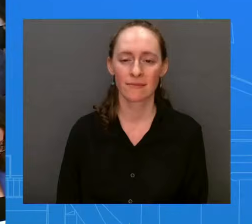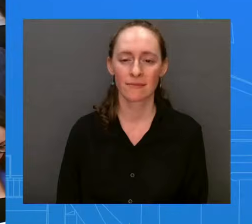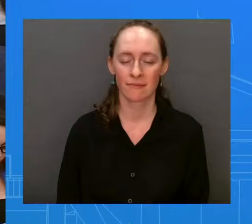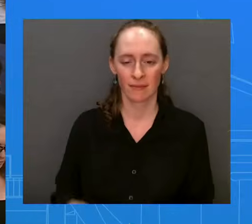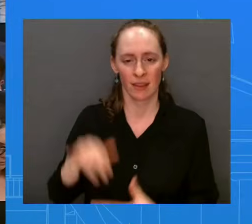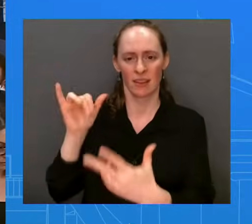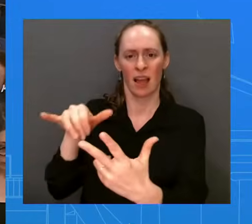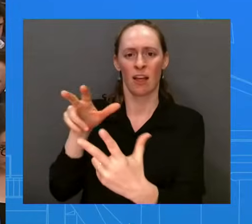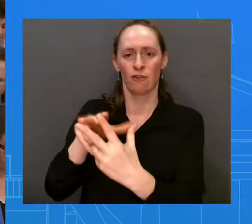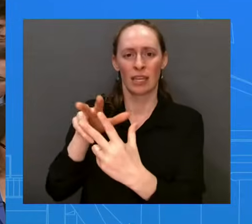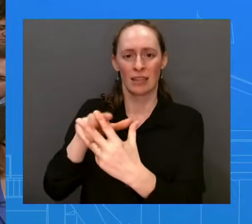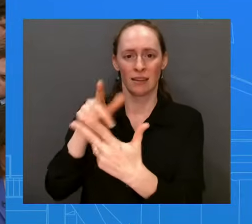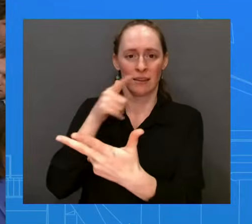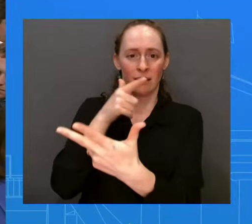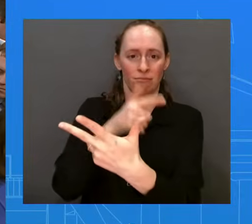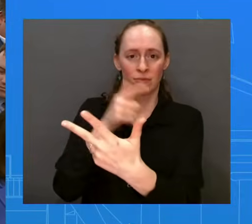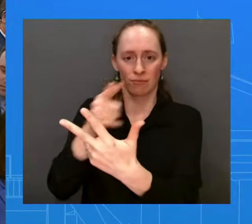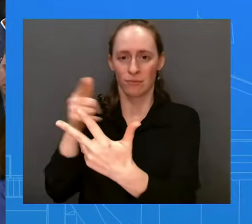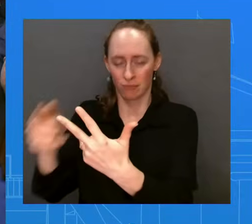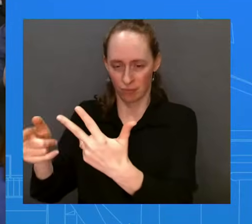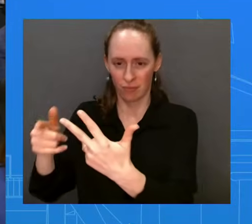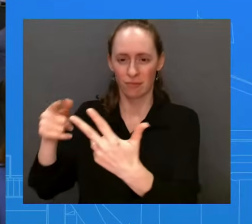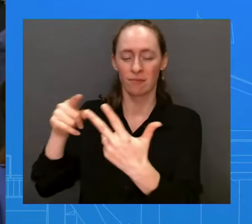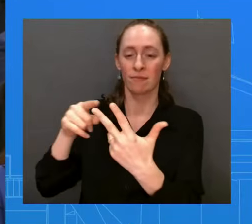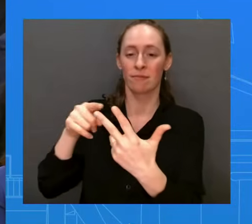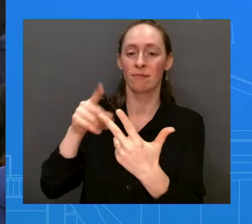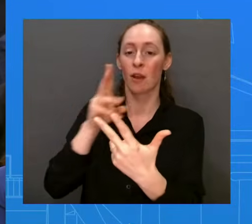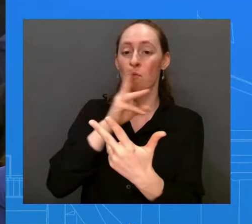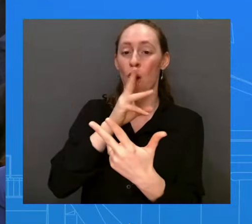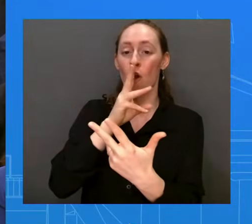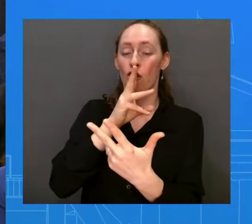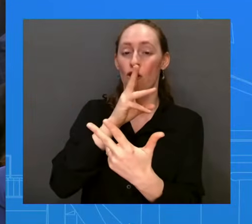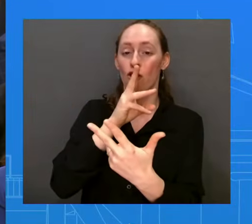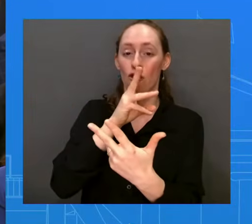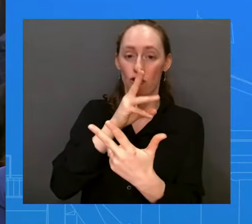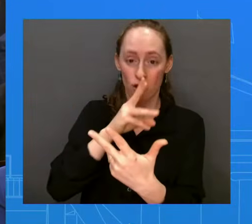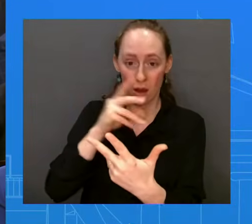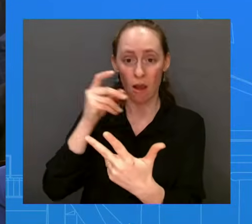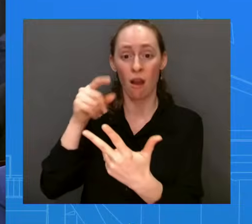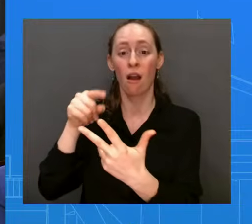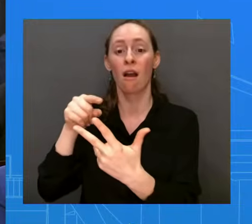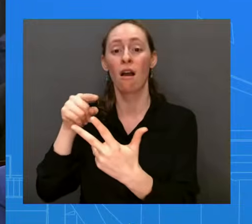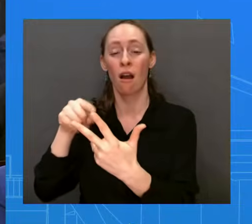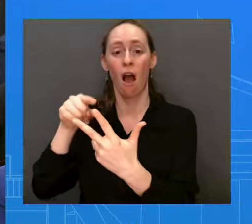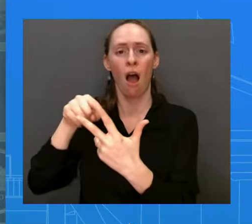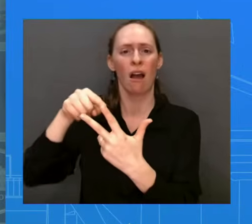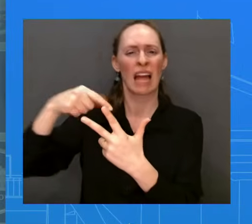So is it effective U.S. policy to not shoot down these objects over land for safety concerns? Mr. Kirby: I wouldn't read into this